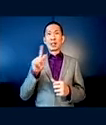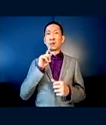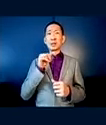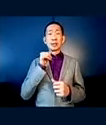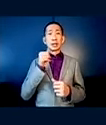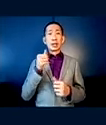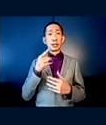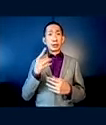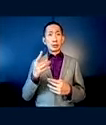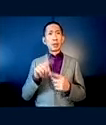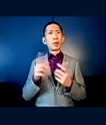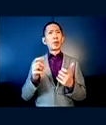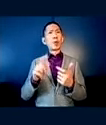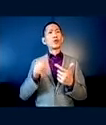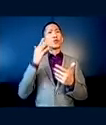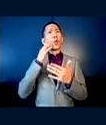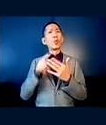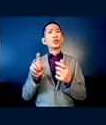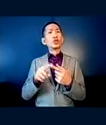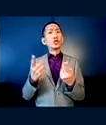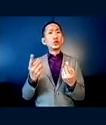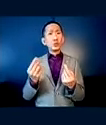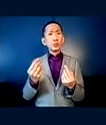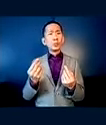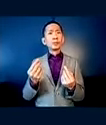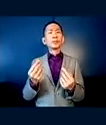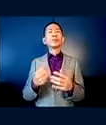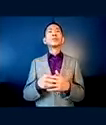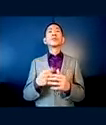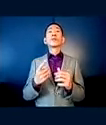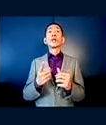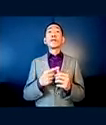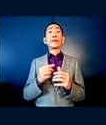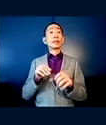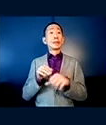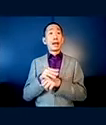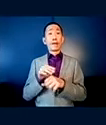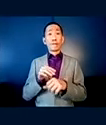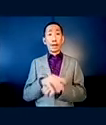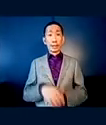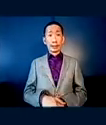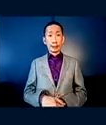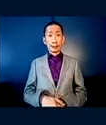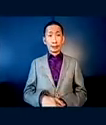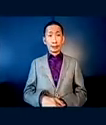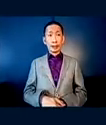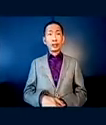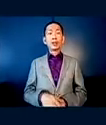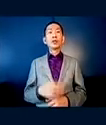ACADEMIC INTEREST IN THE STUDY. THEY REALLY WANT TO KNOW WHAT THEY SHOULD DO. AND SO OUR FIRST PIECE OF ADVICE